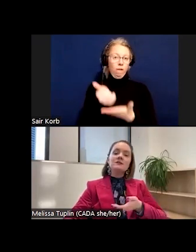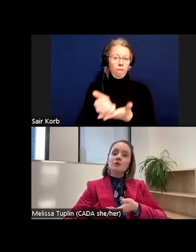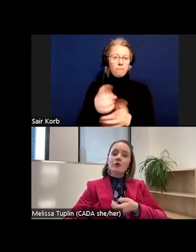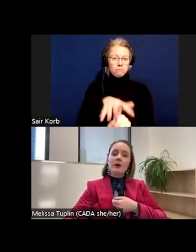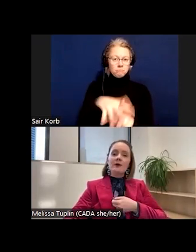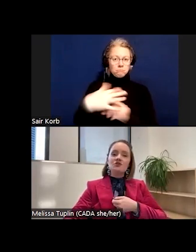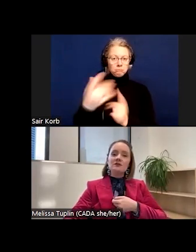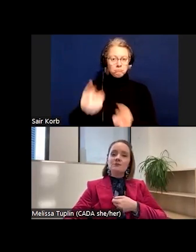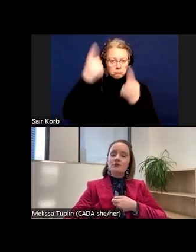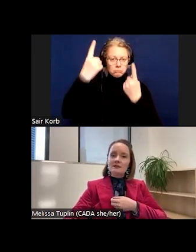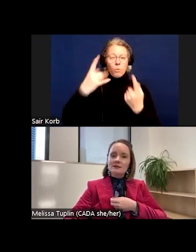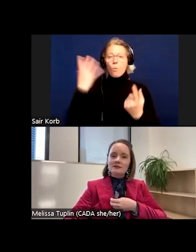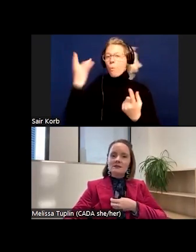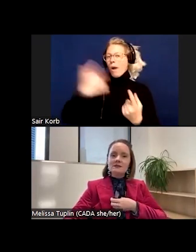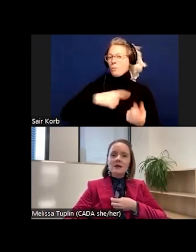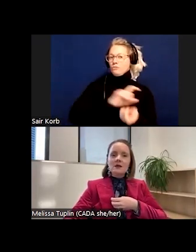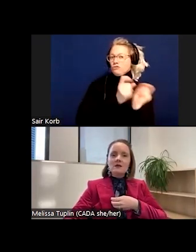to program budgets and processes.